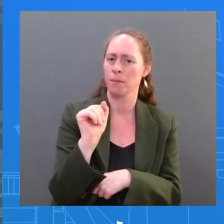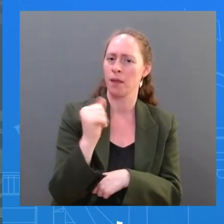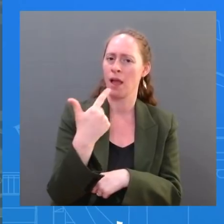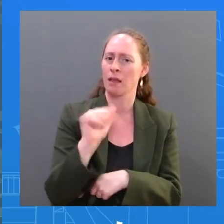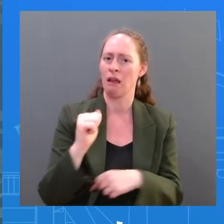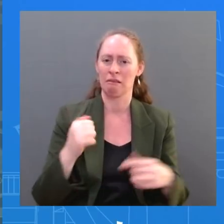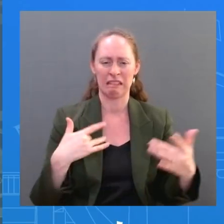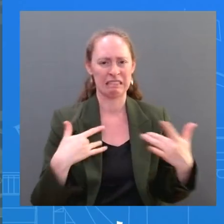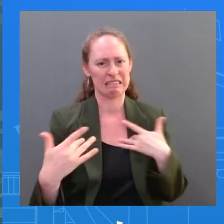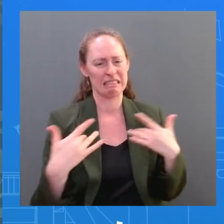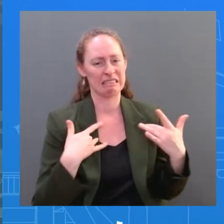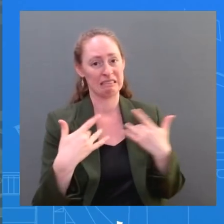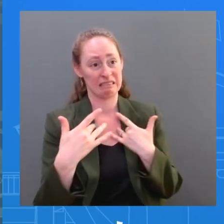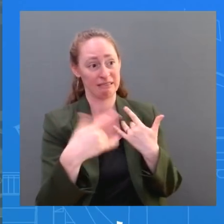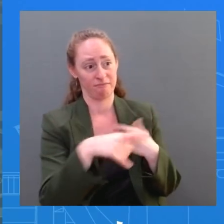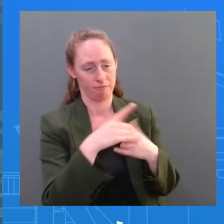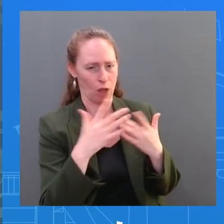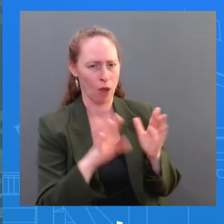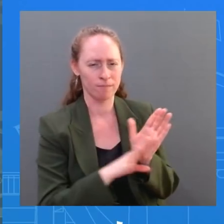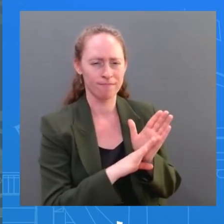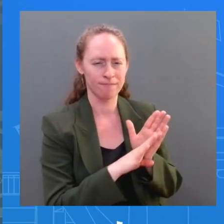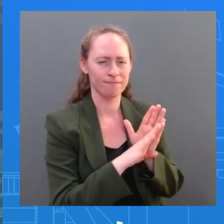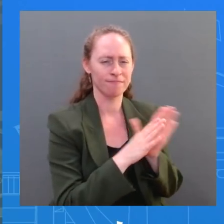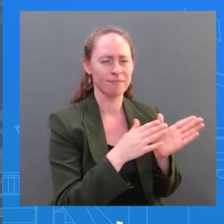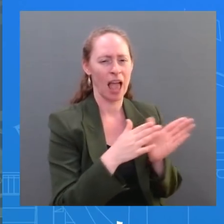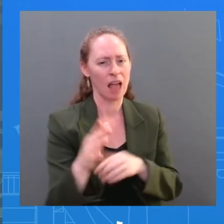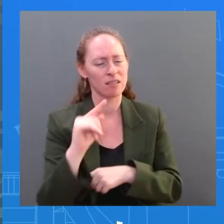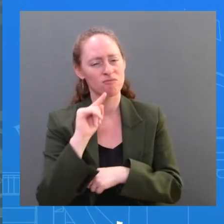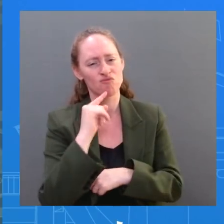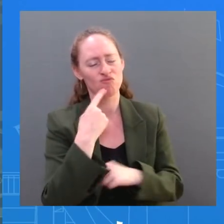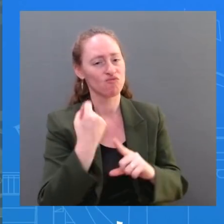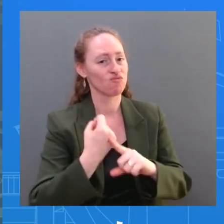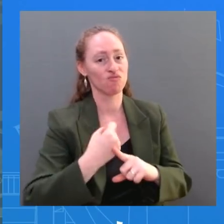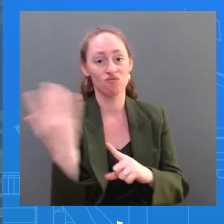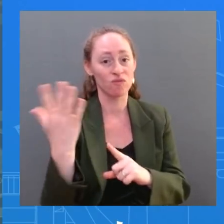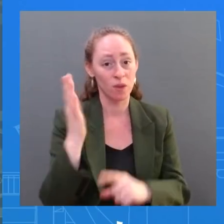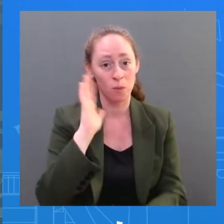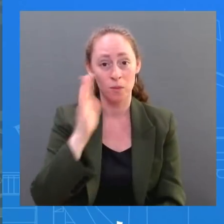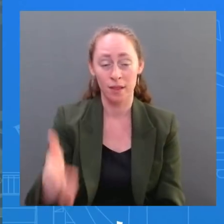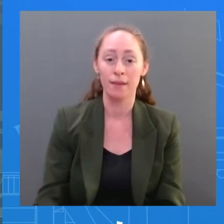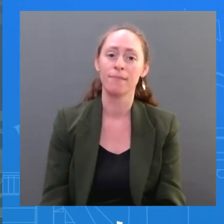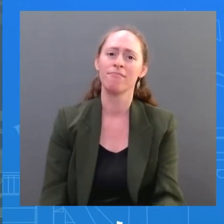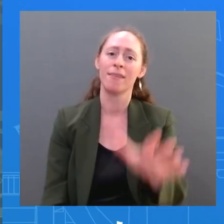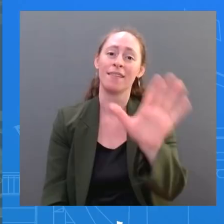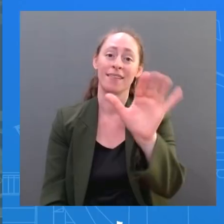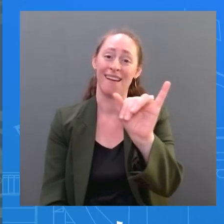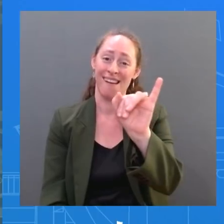But the reality is: In order to have pro-choice senators, pro-choice House members, we have to make sure